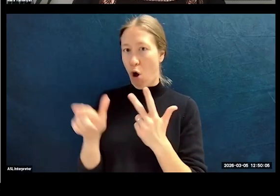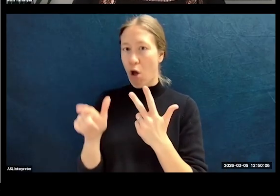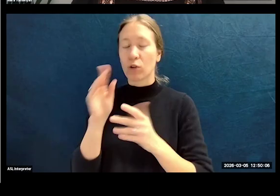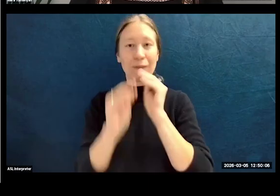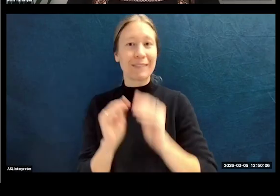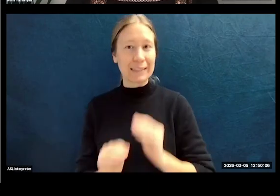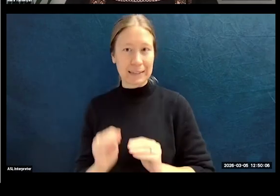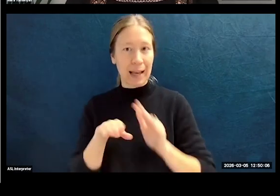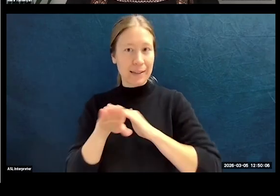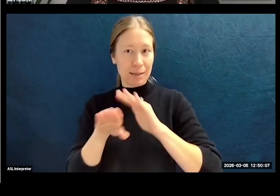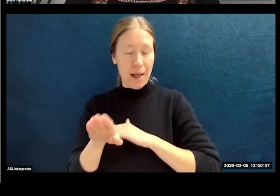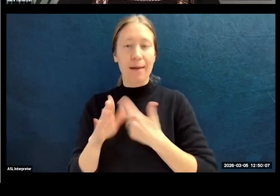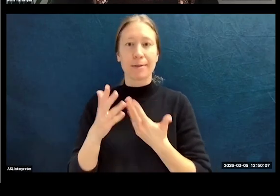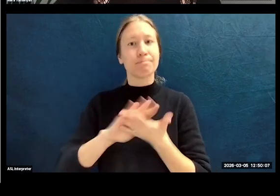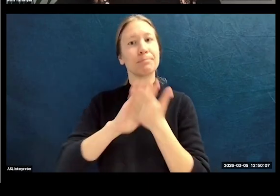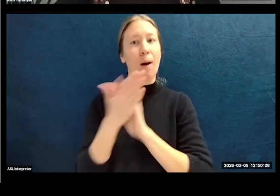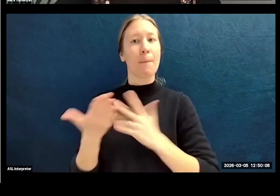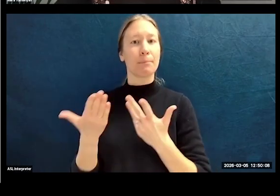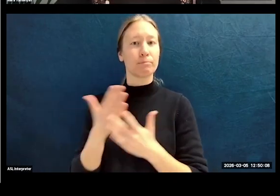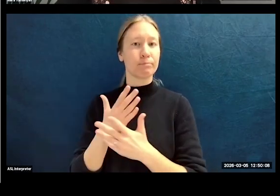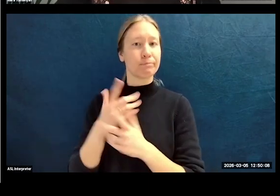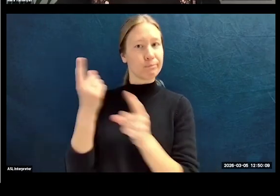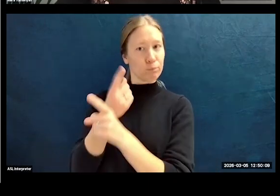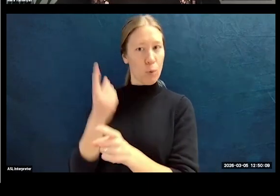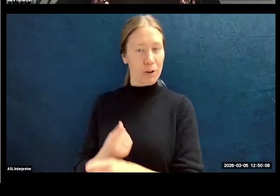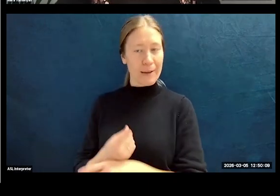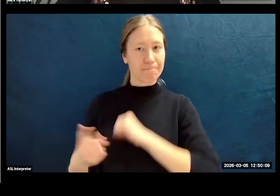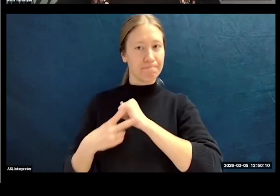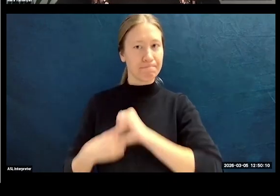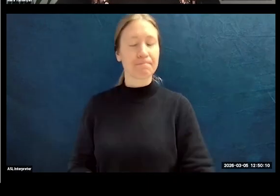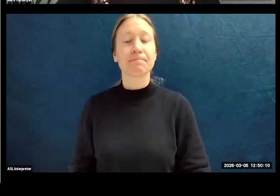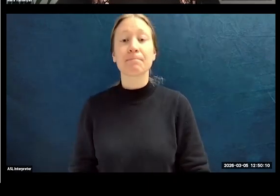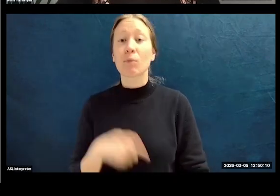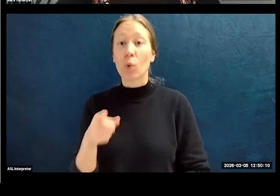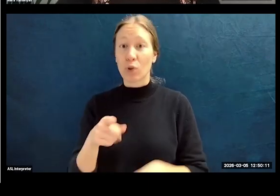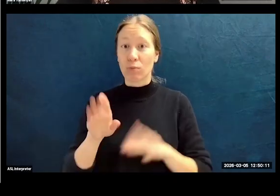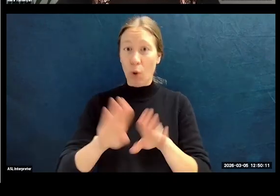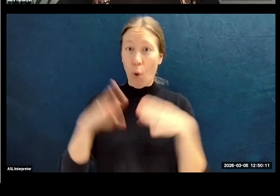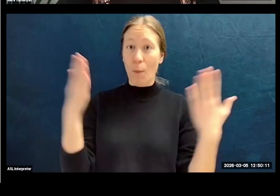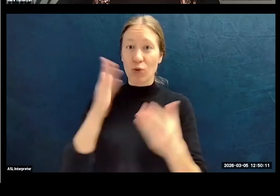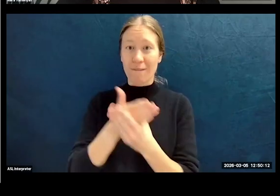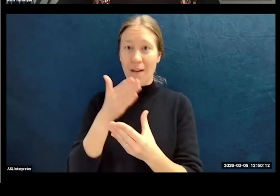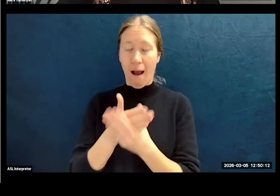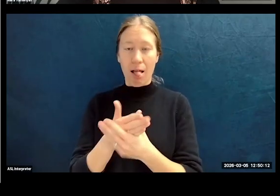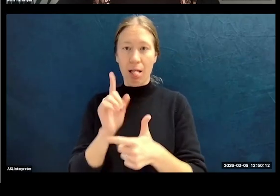and to make documents accessible. When you open your file and you do not see these three panes,